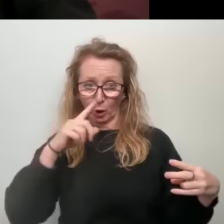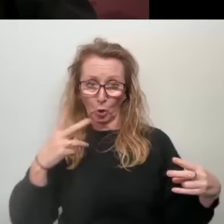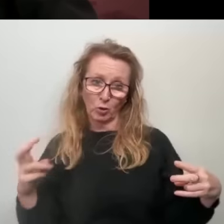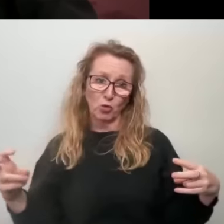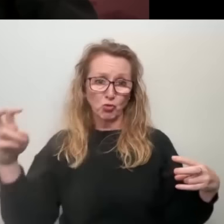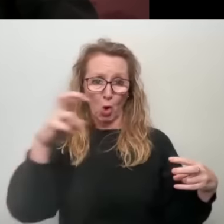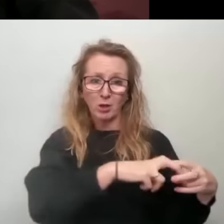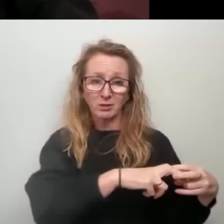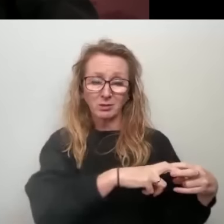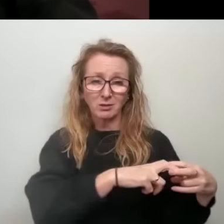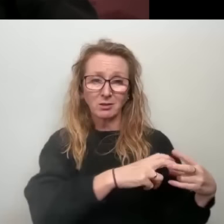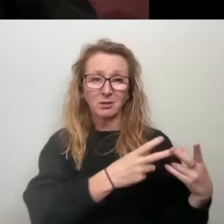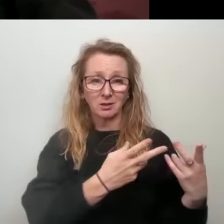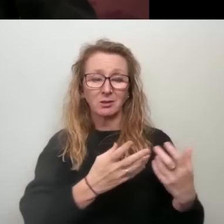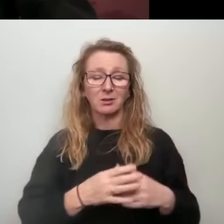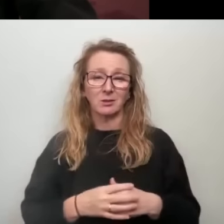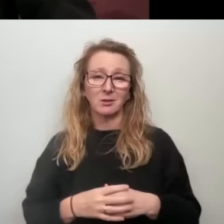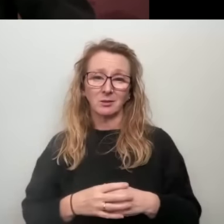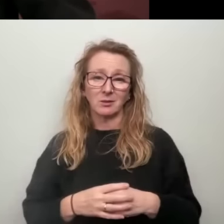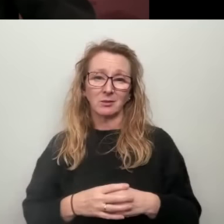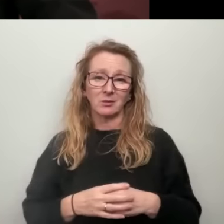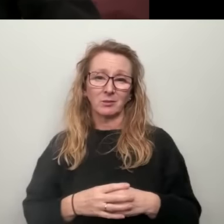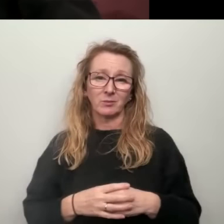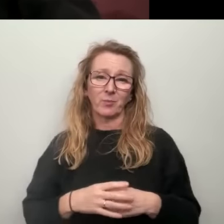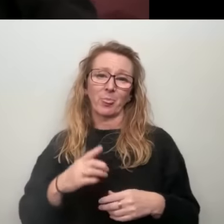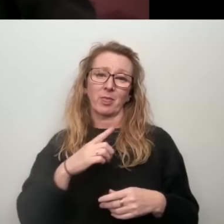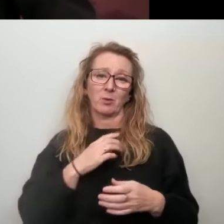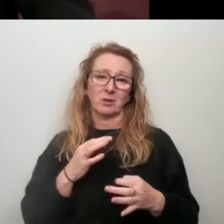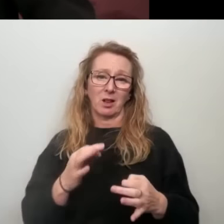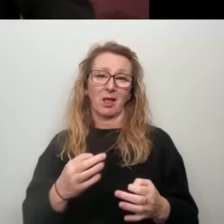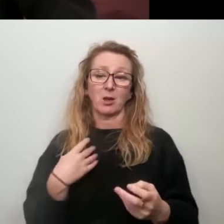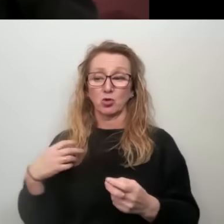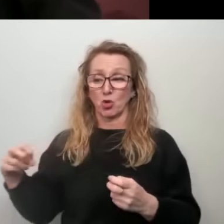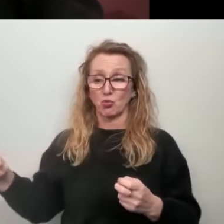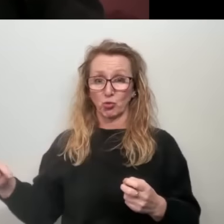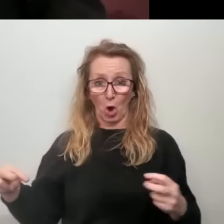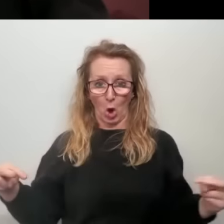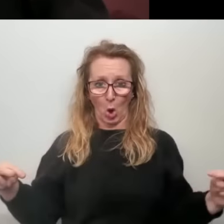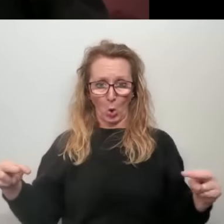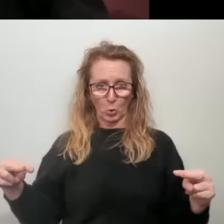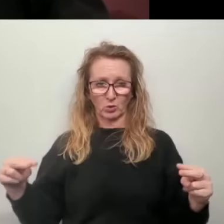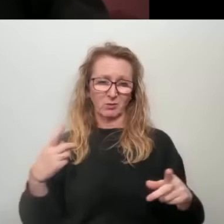what they're supposed to do with it. Okay, thanks very much, and on the roadway, possibly a quick question from Elaine.